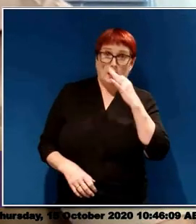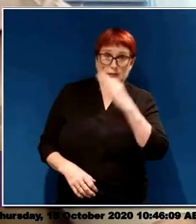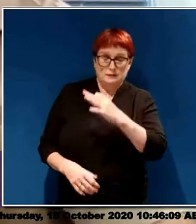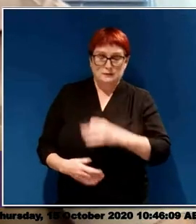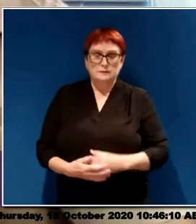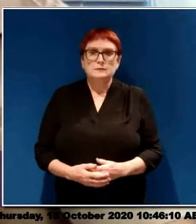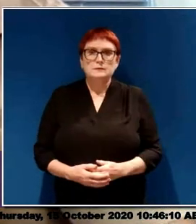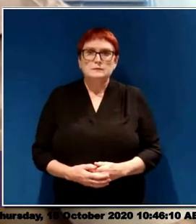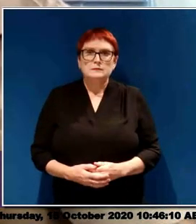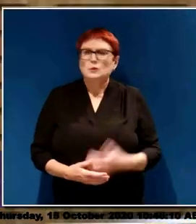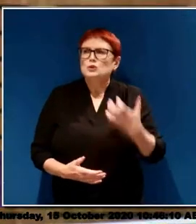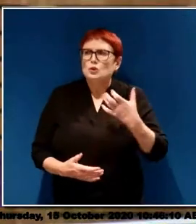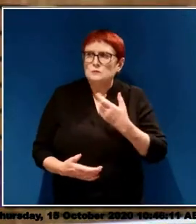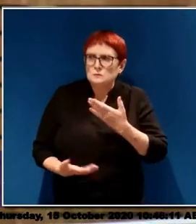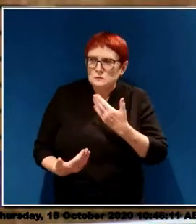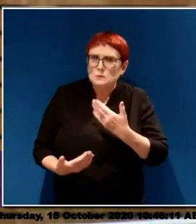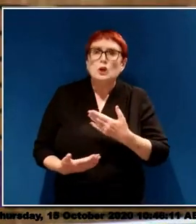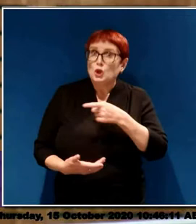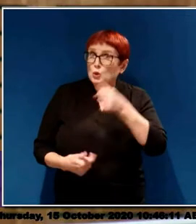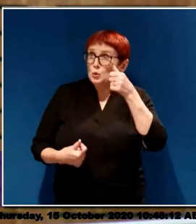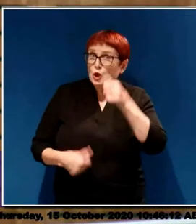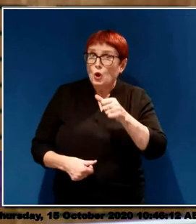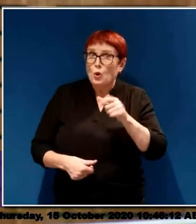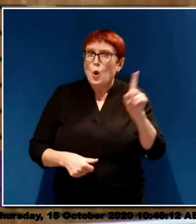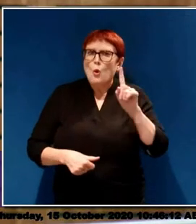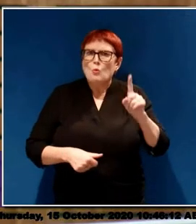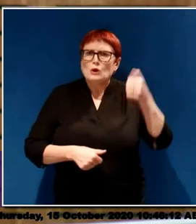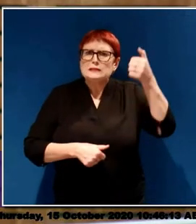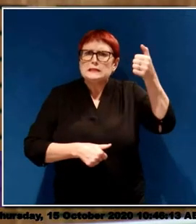Did you know what the six criteria were at this stage?